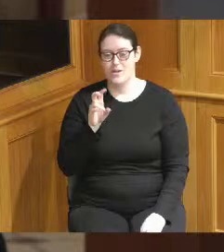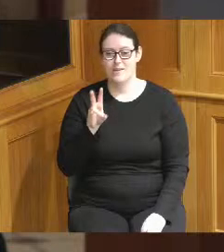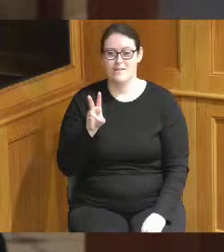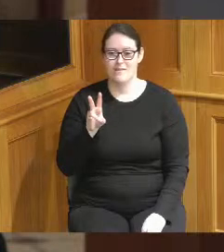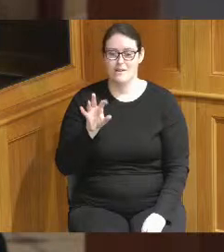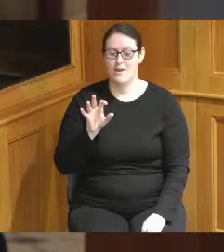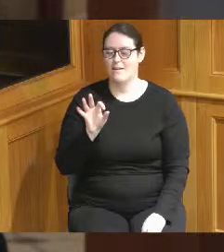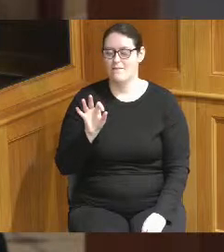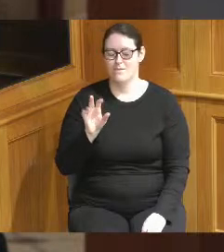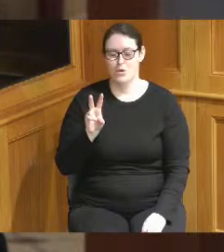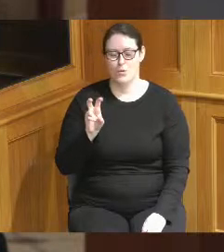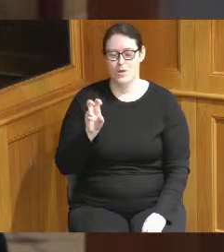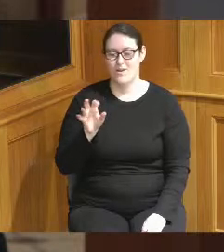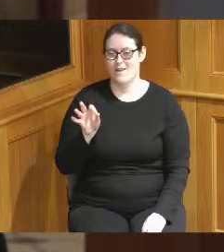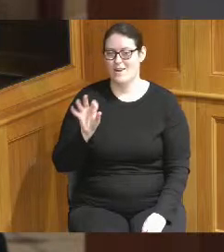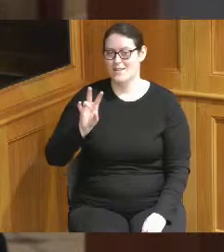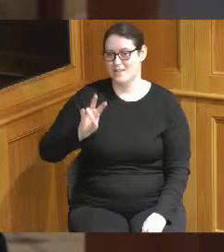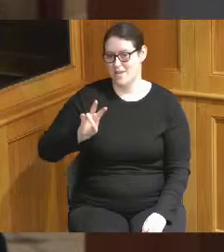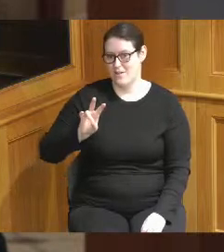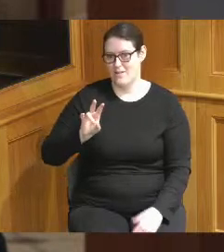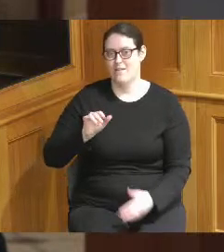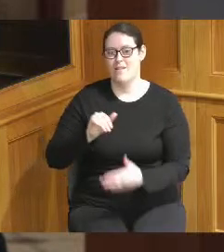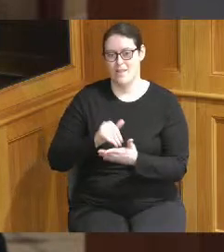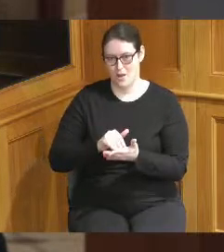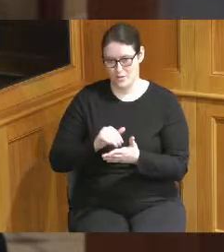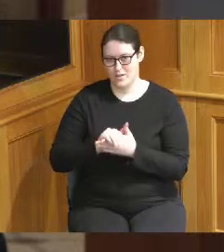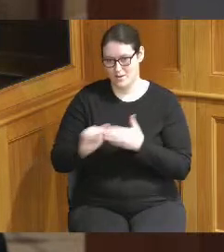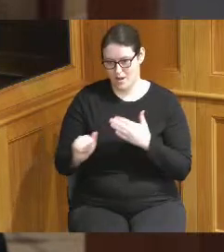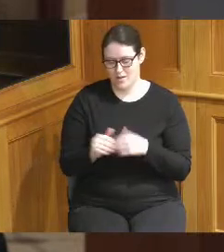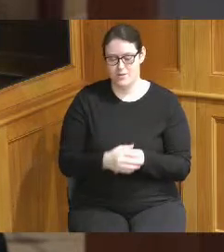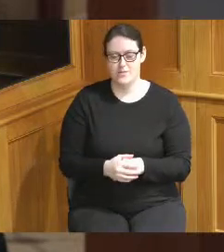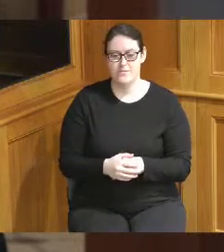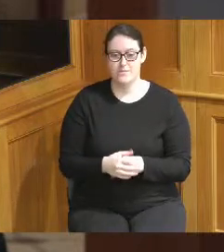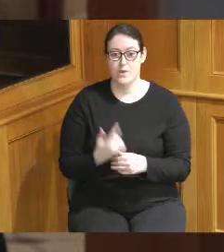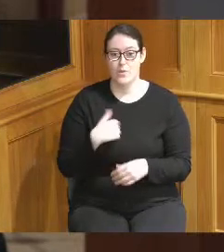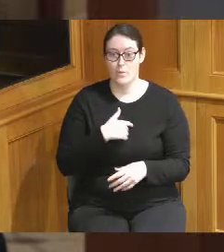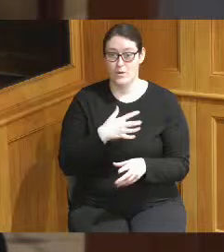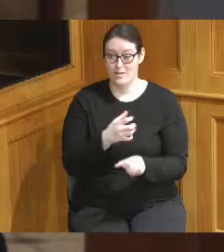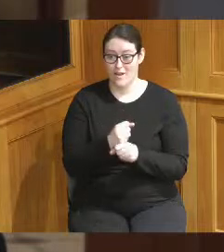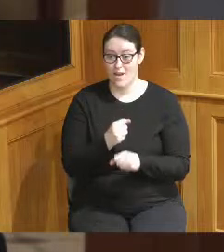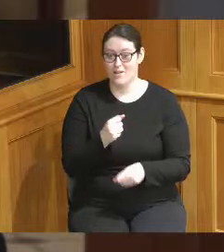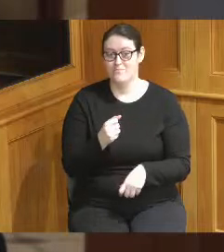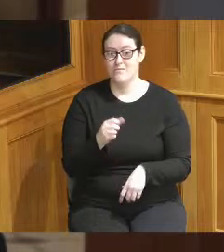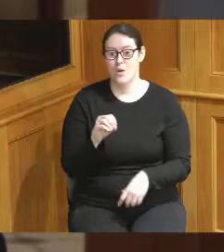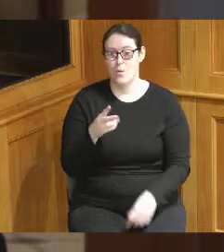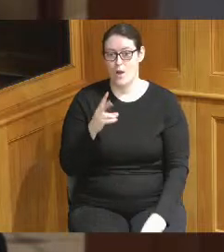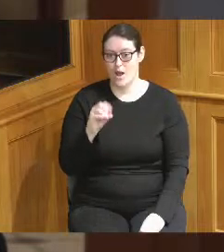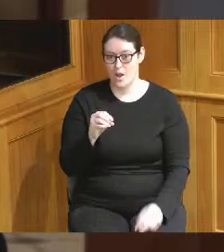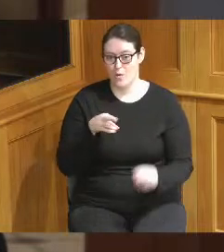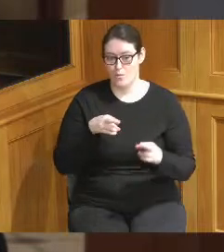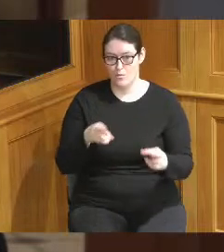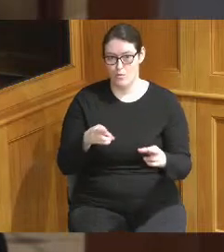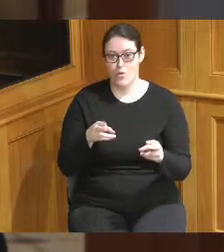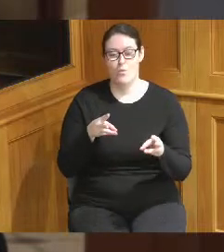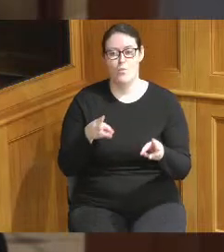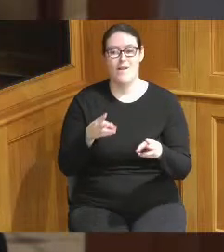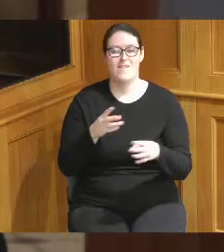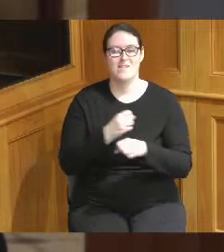awesome Commissioner Dumas (Commissioner Dumas) thank you so much just a few things the stepping up initiative of Ohio project there was a webinar